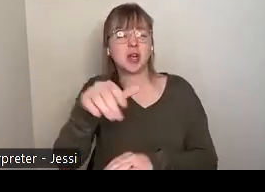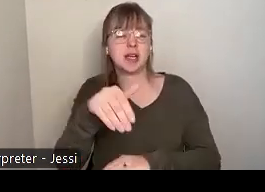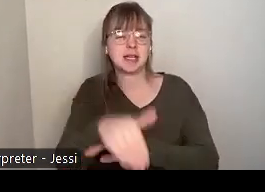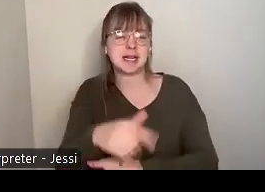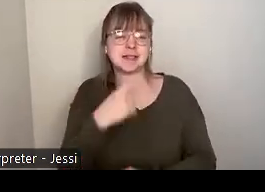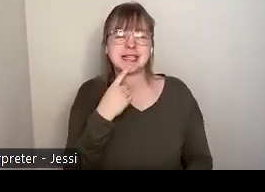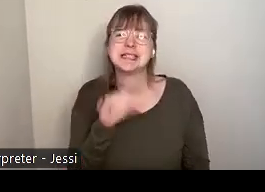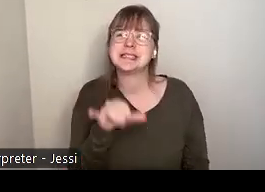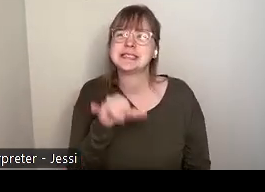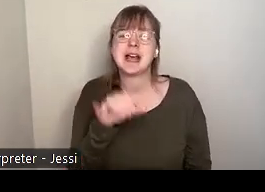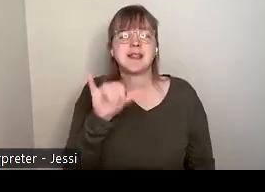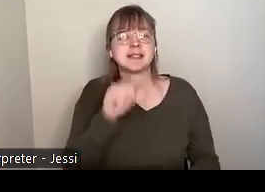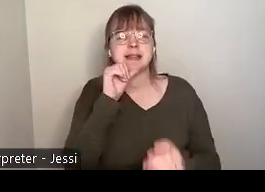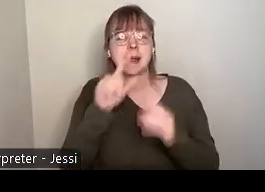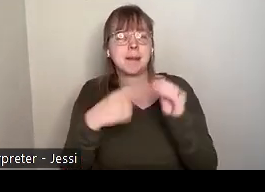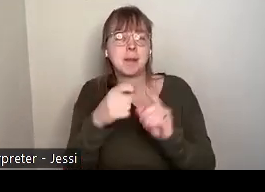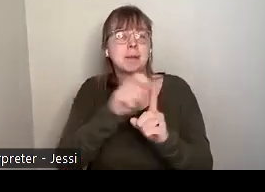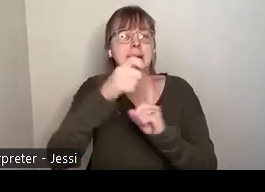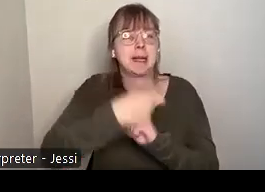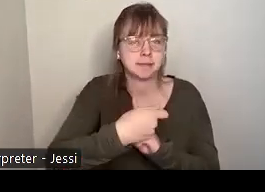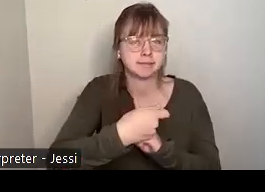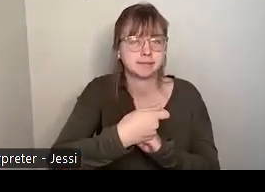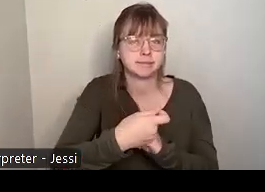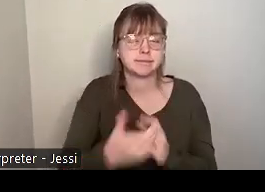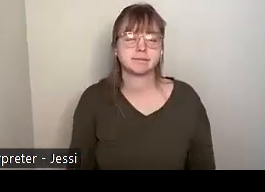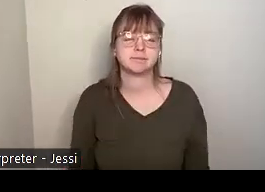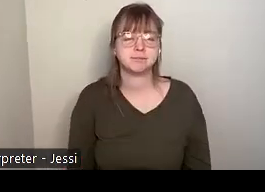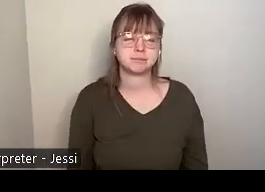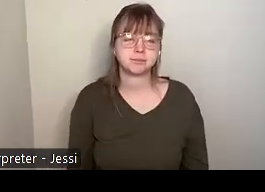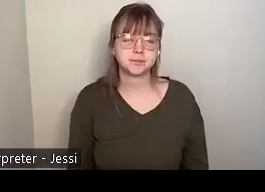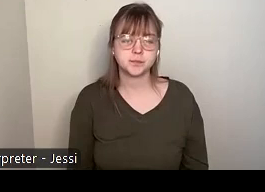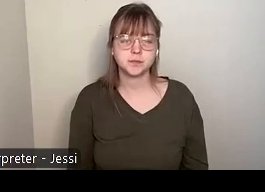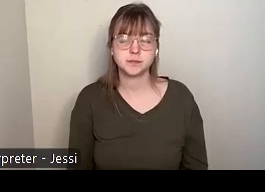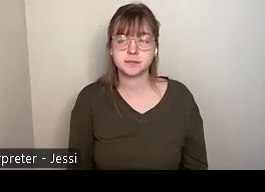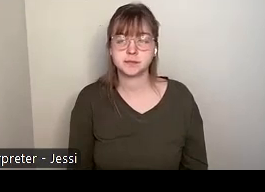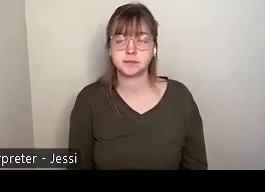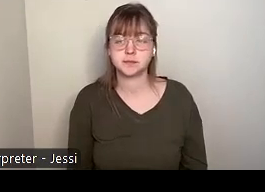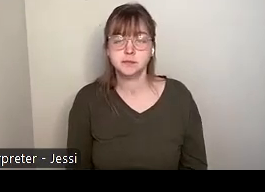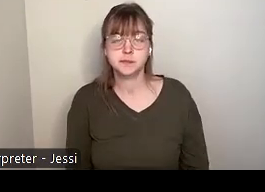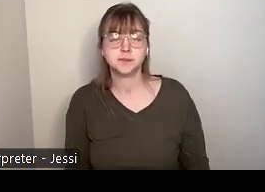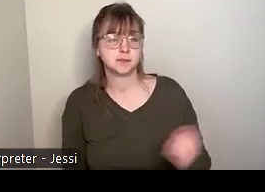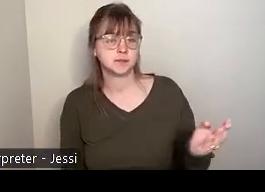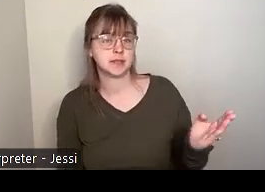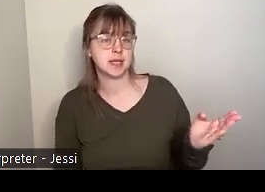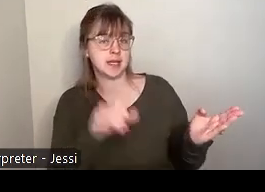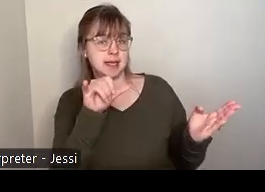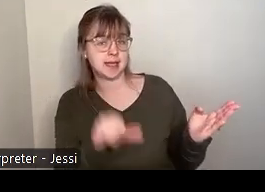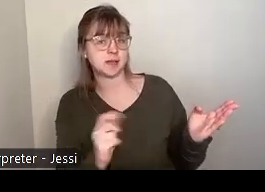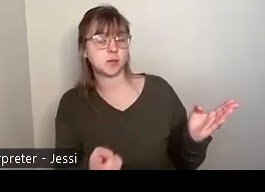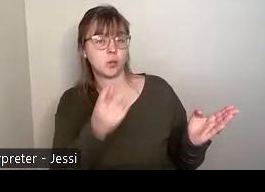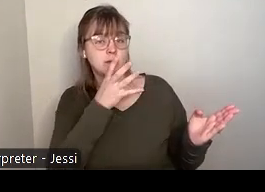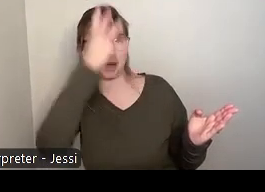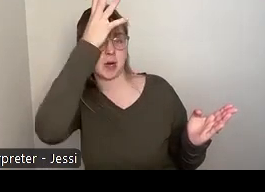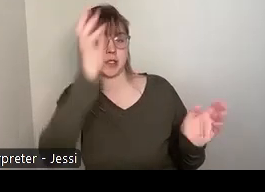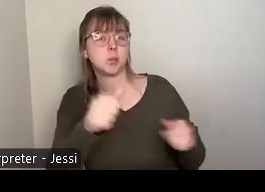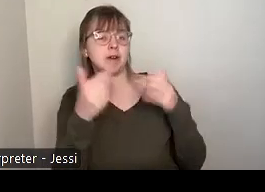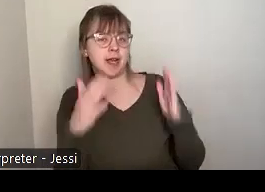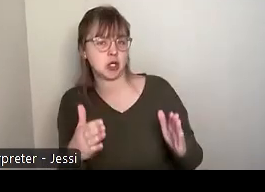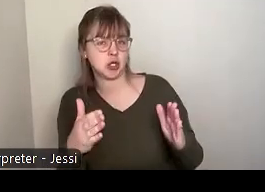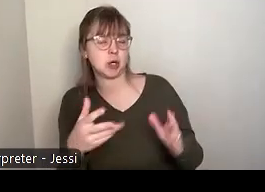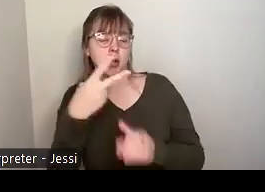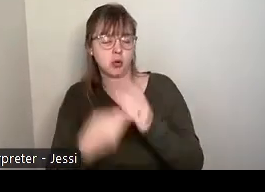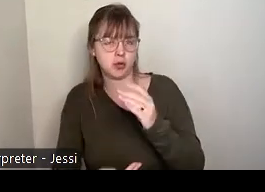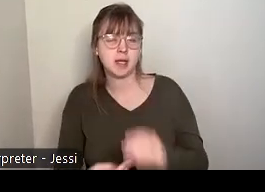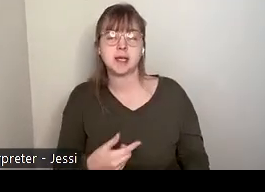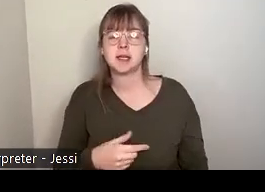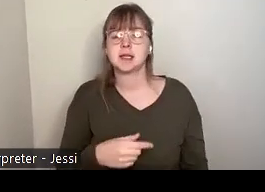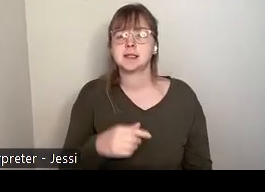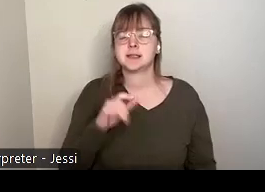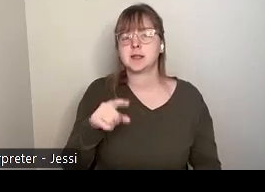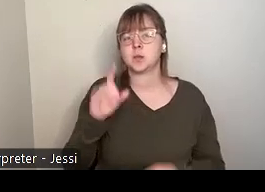banana so that was was um a parent provider who um was on The Wiggles no folks are familiar with the